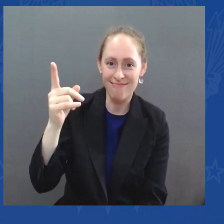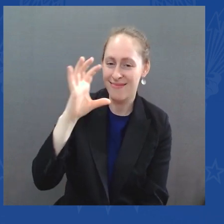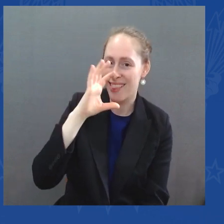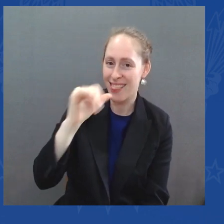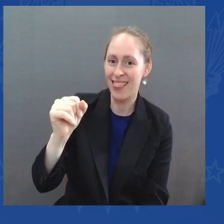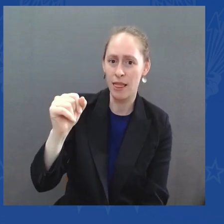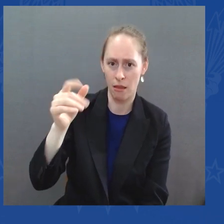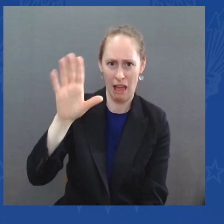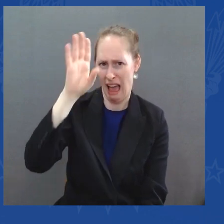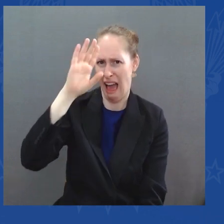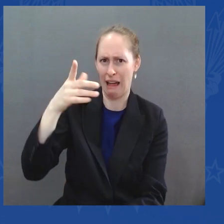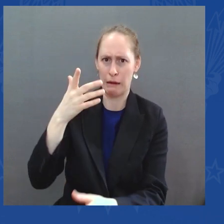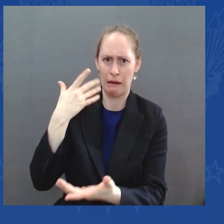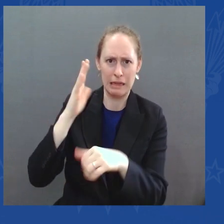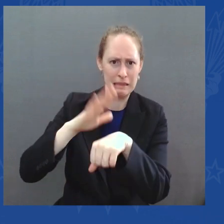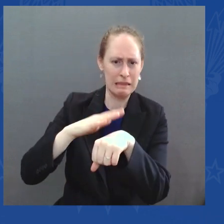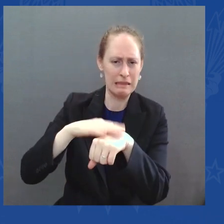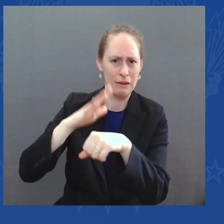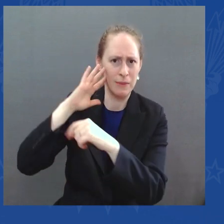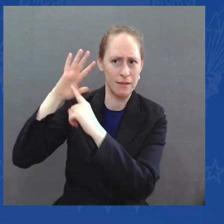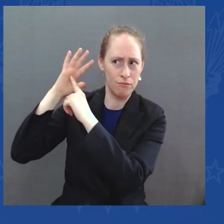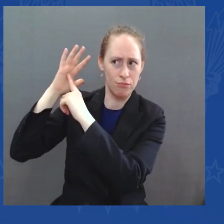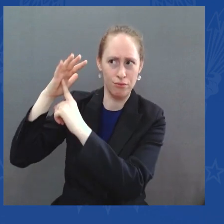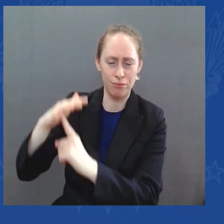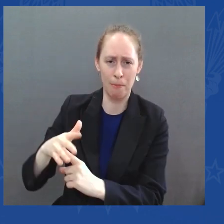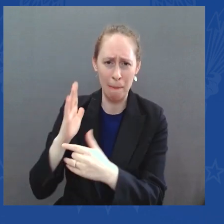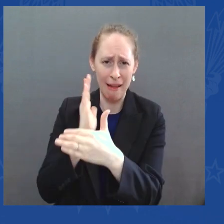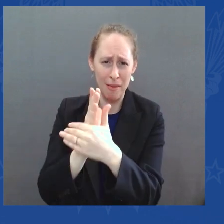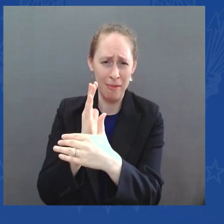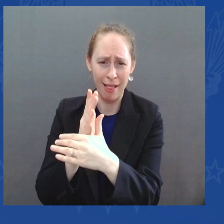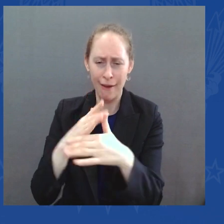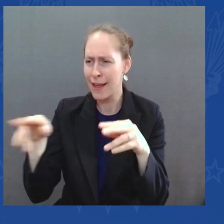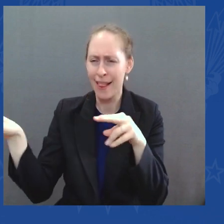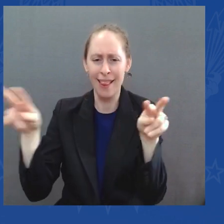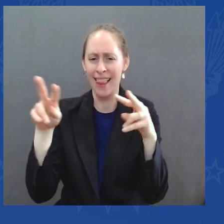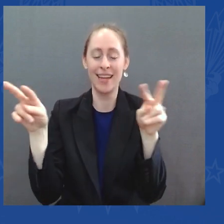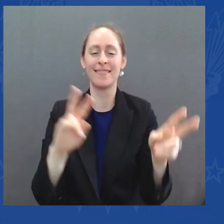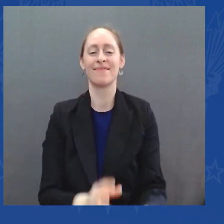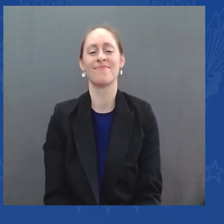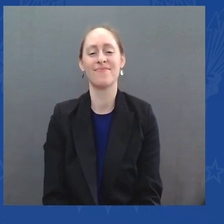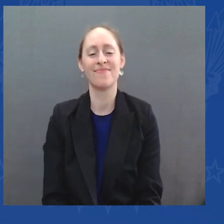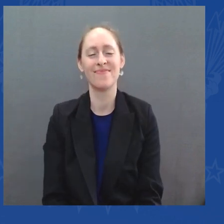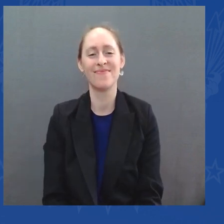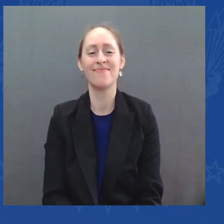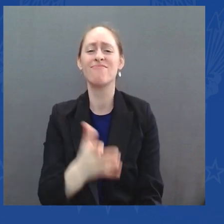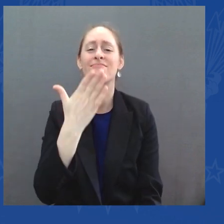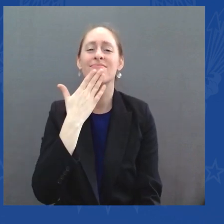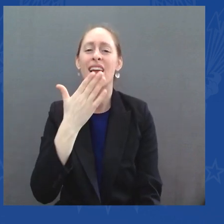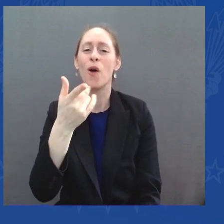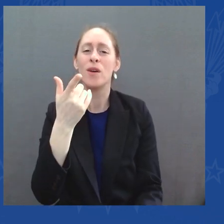Maria, thanks for sharing your story. And my buddy, Patrick Murphy, former Assistant Secretary --